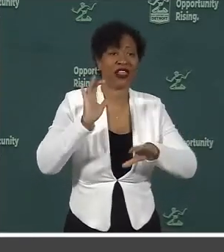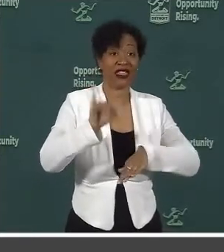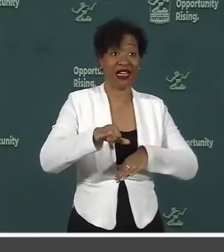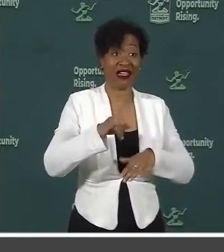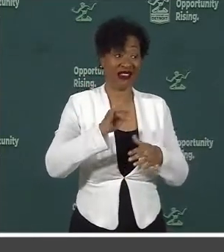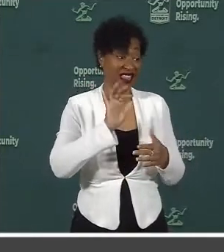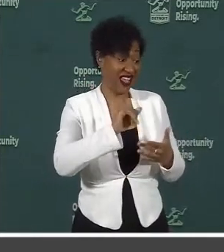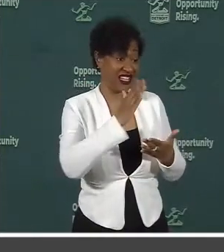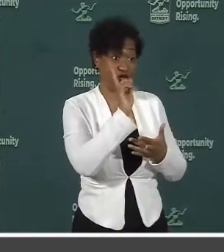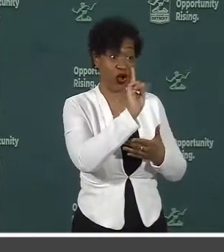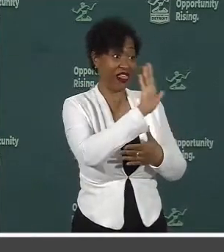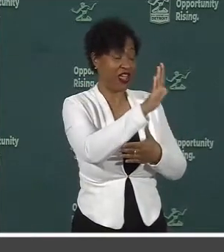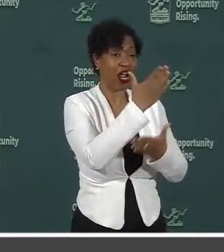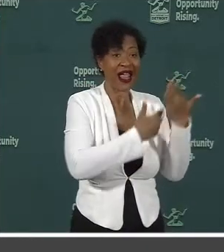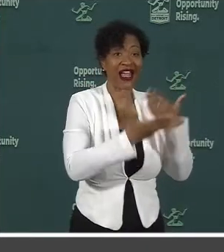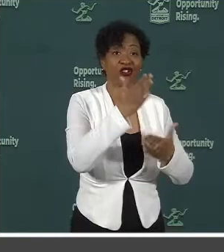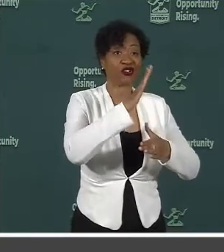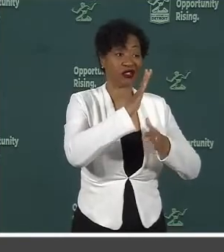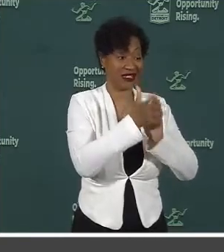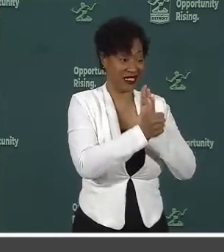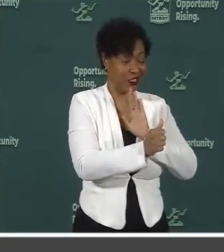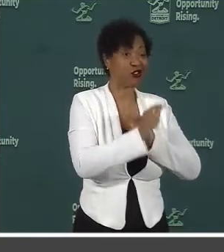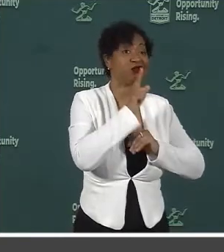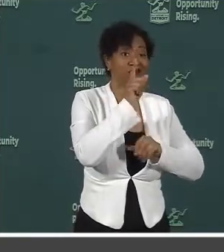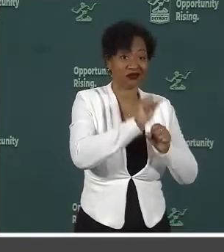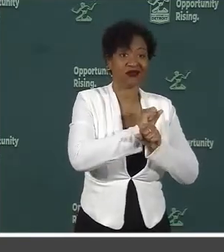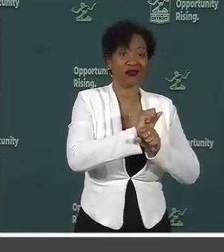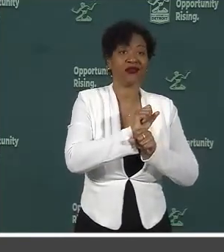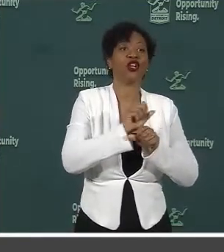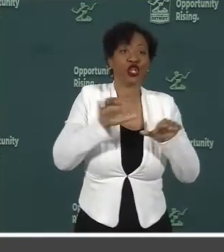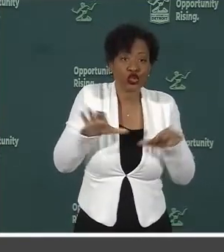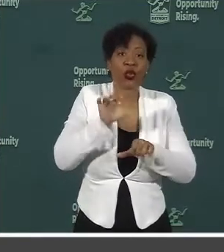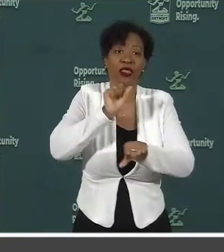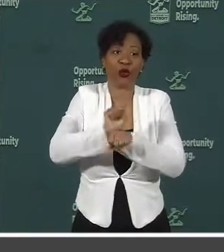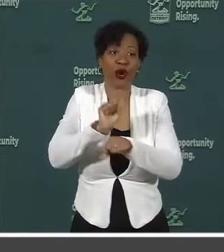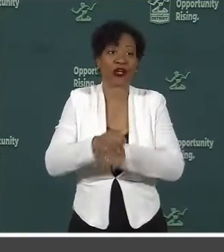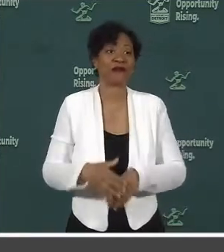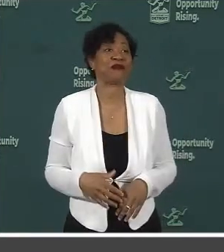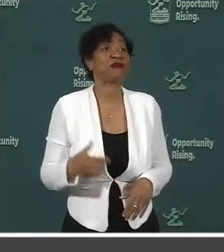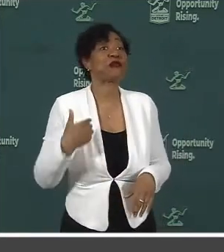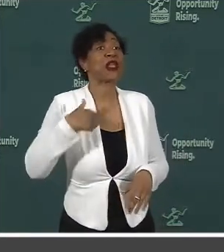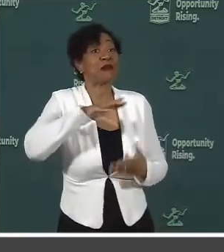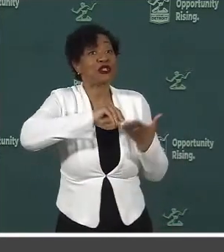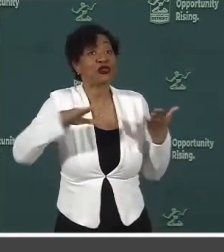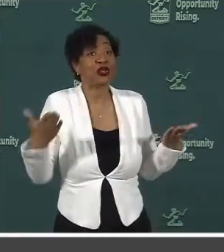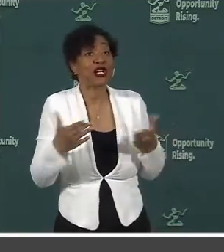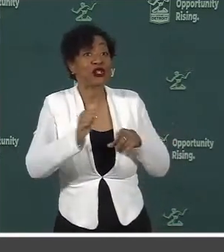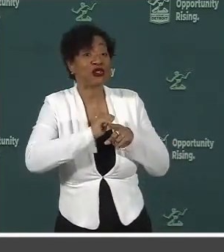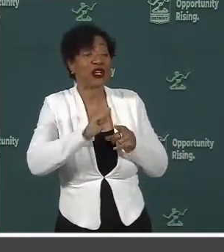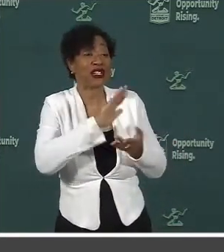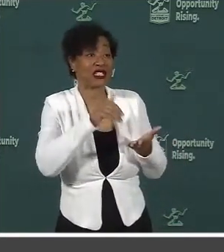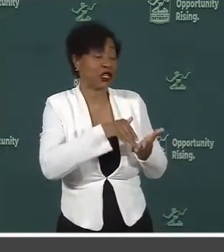ALL THEIR HANDS ON SKILLS I'M A STUDENT AT THE TRAINING CENTER WHEN WE WERE IN SCHOOL MY TEACHER OR MY INSTRUCTOR WOULD